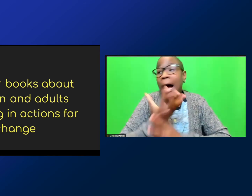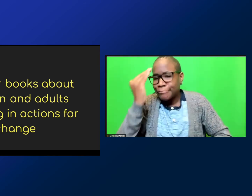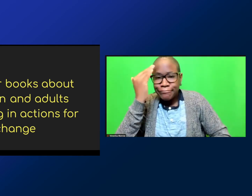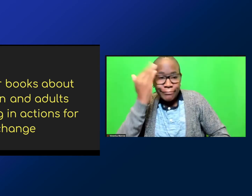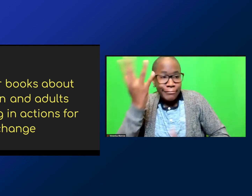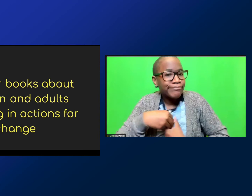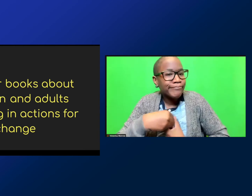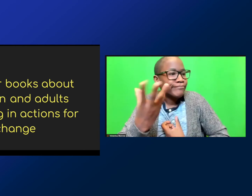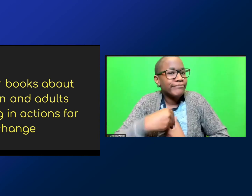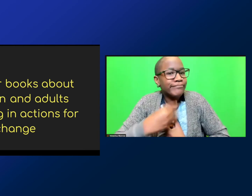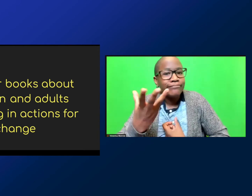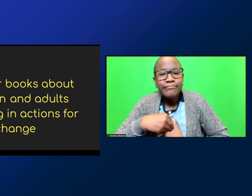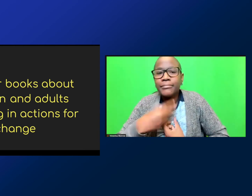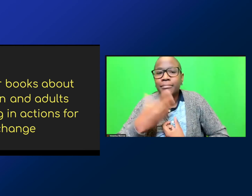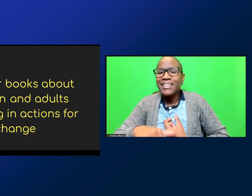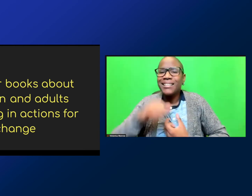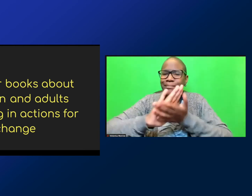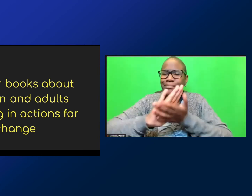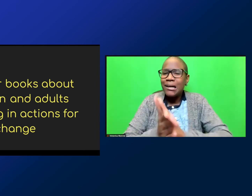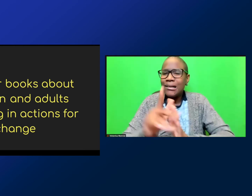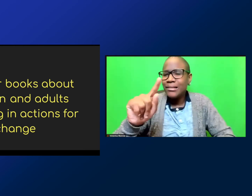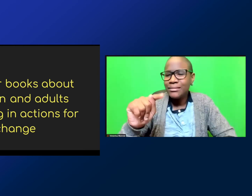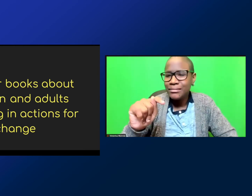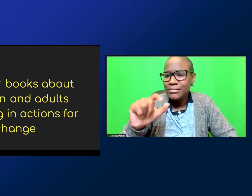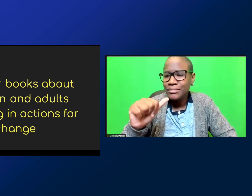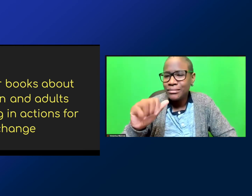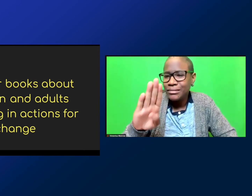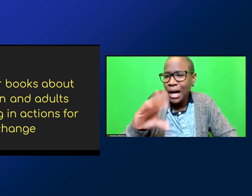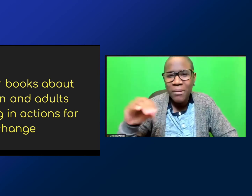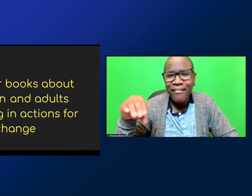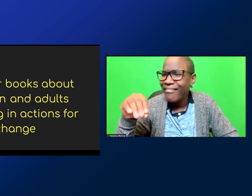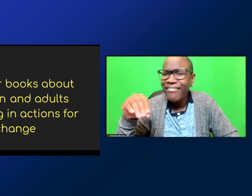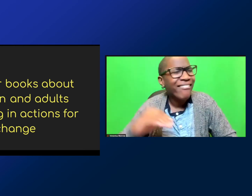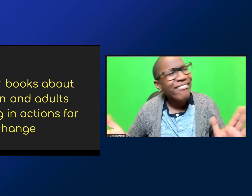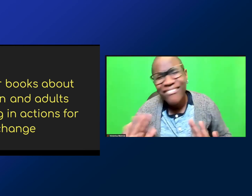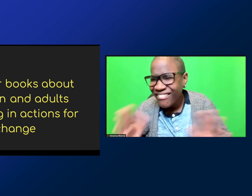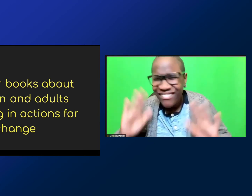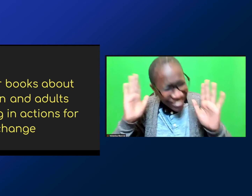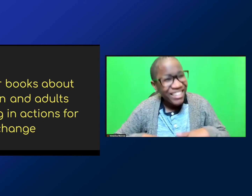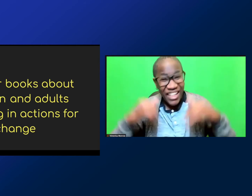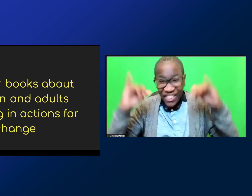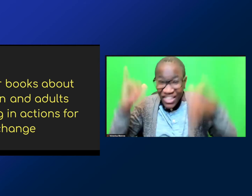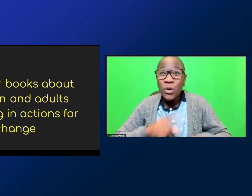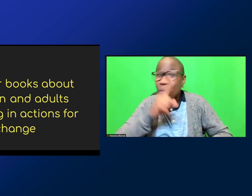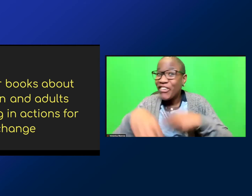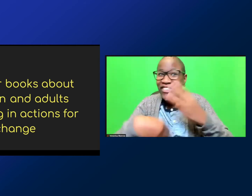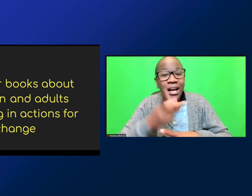younger the better because children are already consuming messages that are you know around us